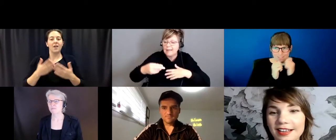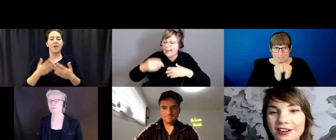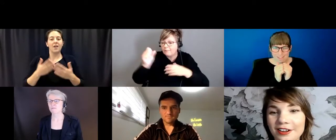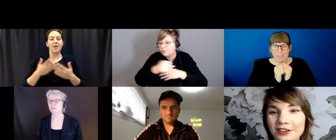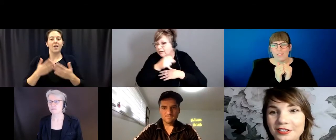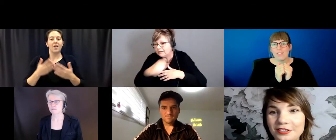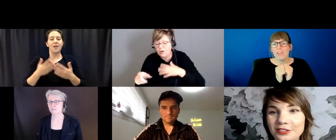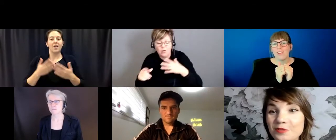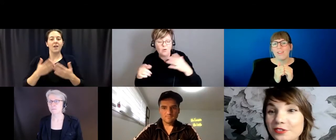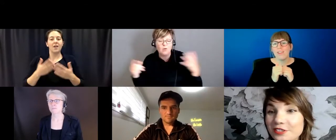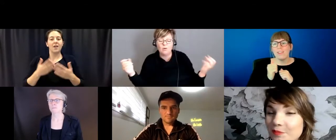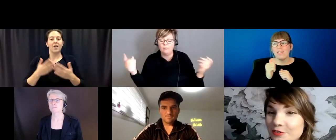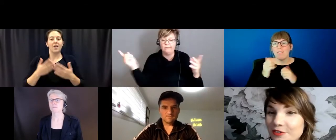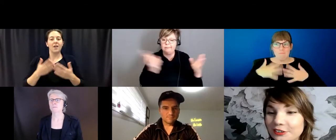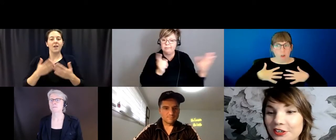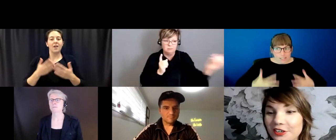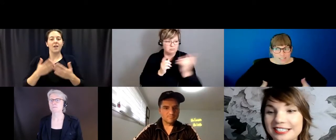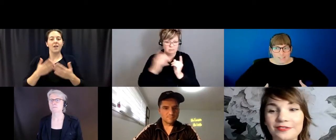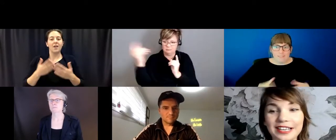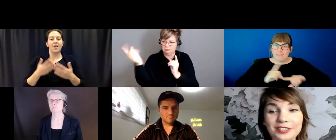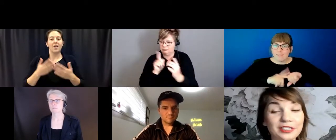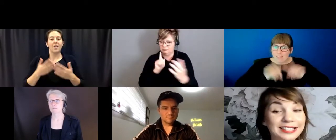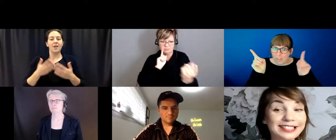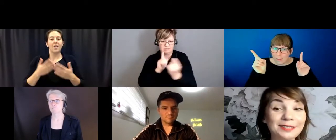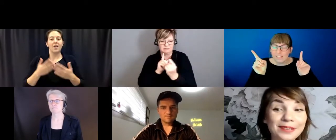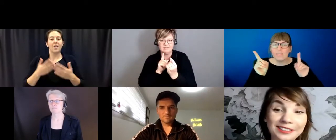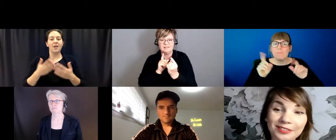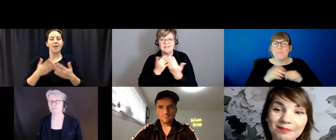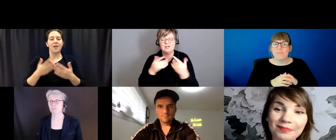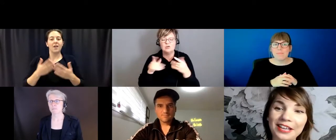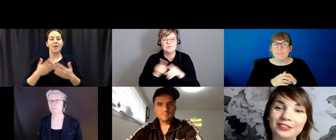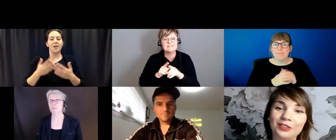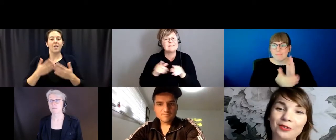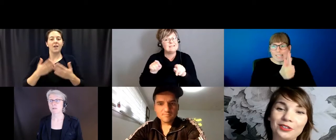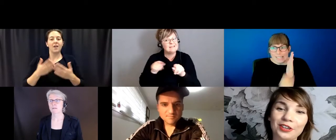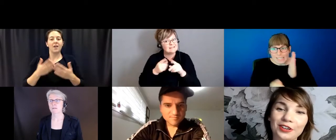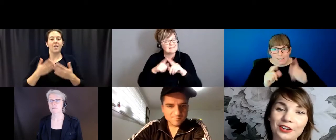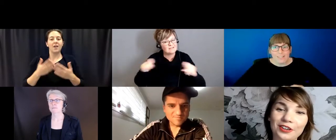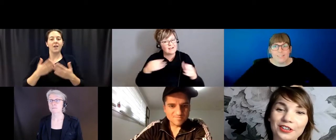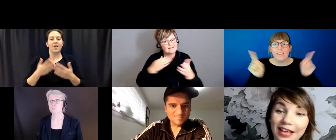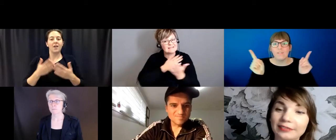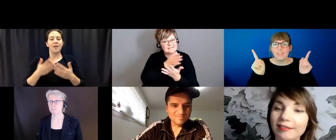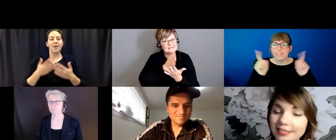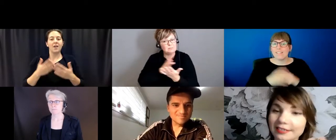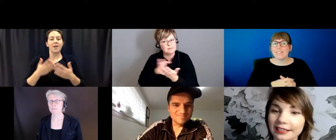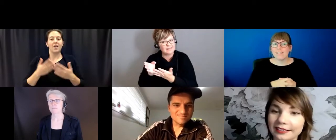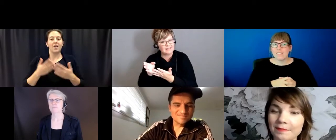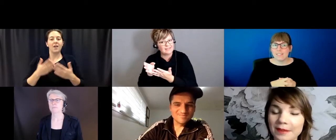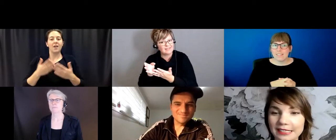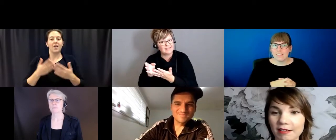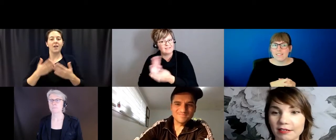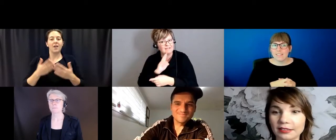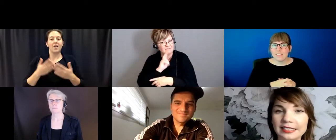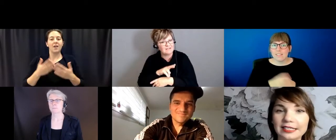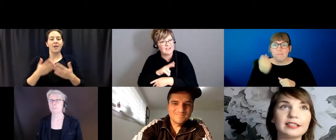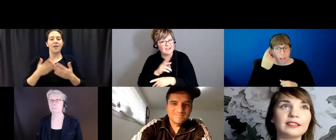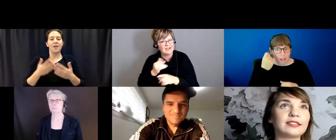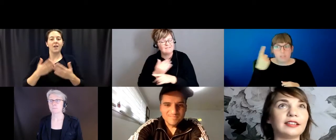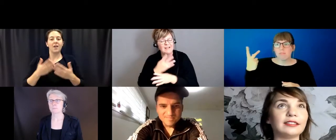OUR CONDITION WAS DIFFERENT. OUR SKILLS ARE DIFFERENT, AND WE DON'T DANCE EXACTLY IN THE